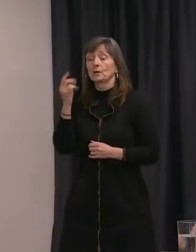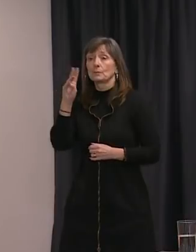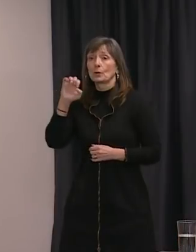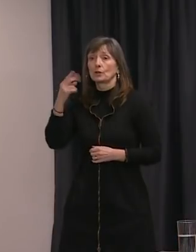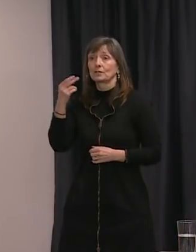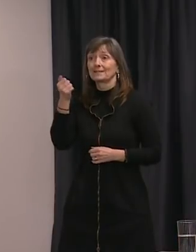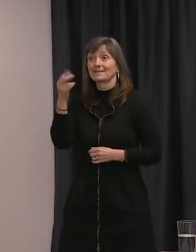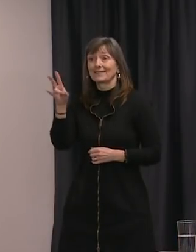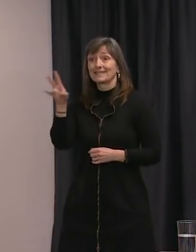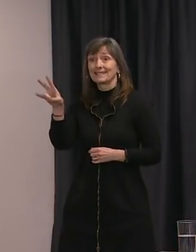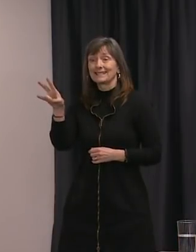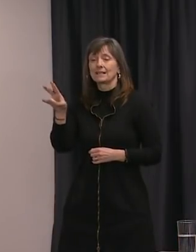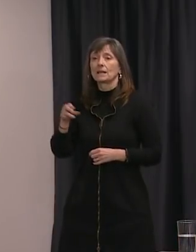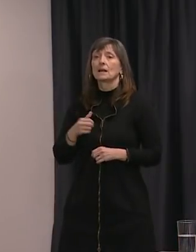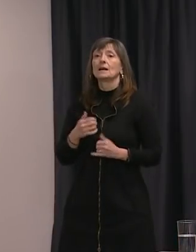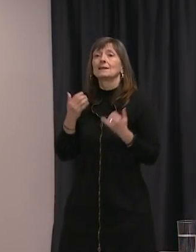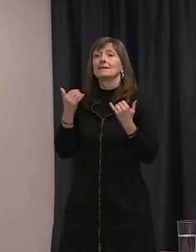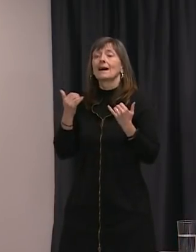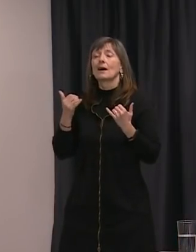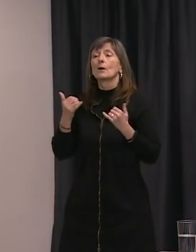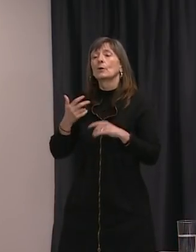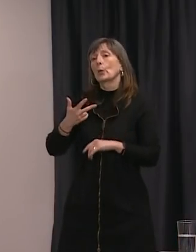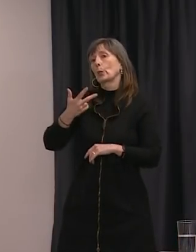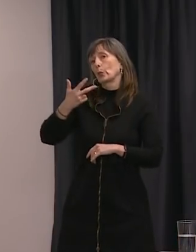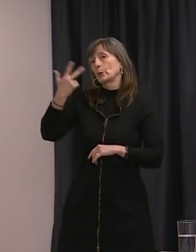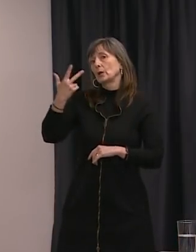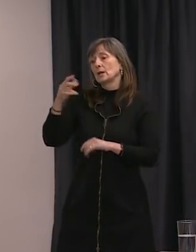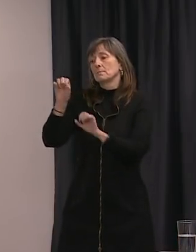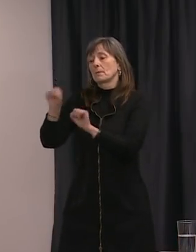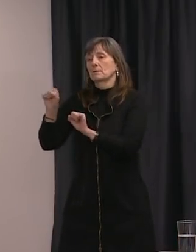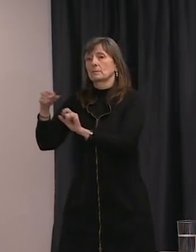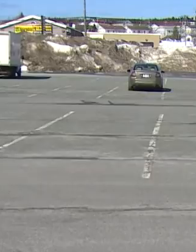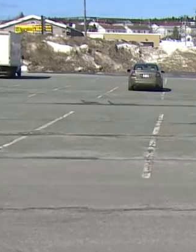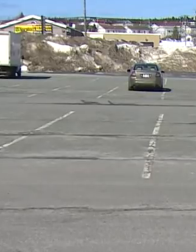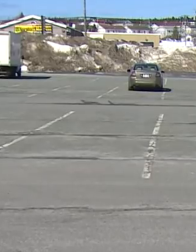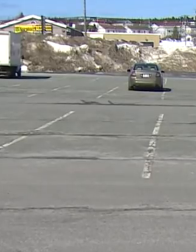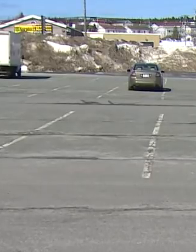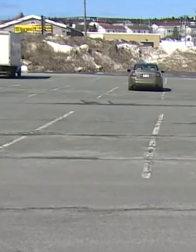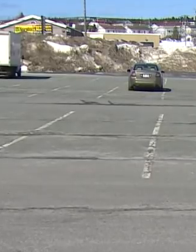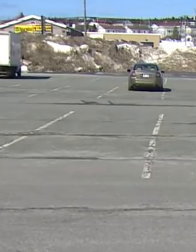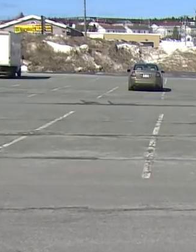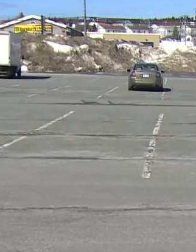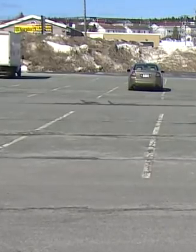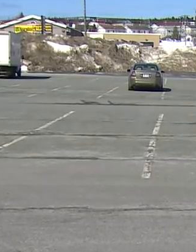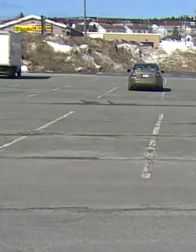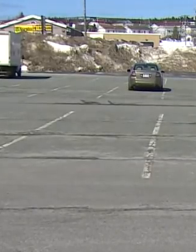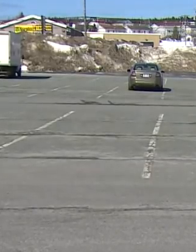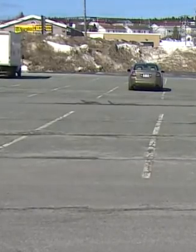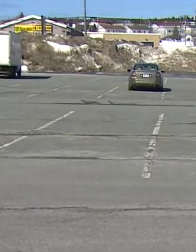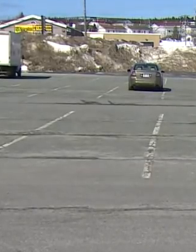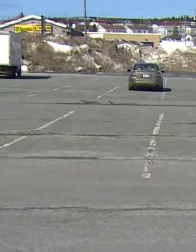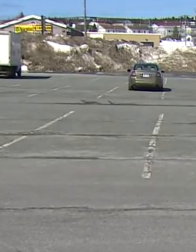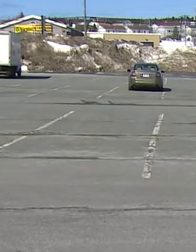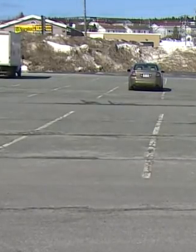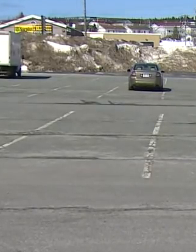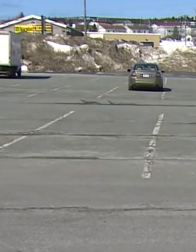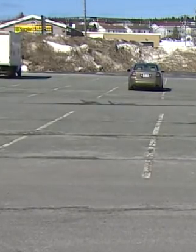AS OF TODAY, TUESDAY MARCH 17th, THERE ARE THREE PRESUMPTIVE POSITIVE CASES OF